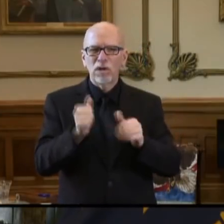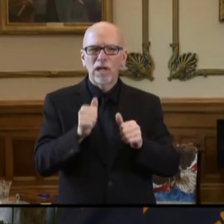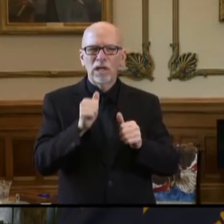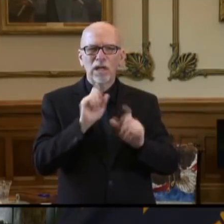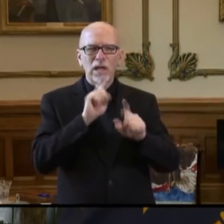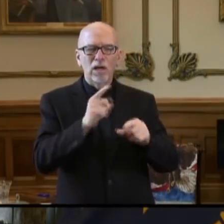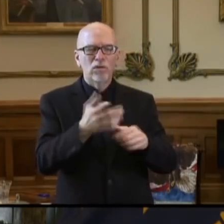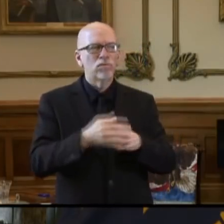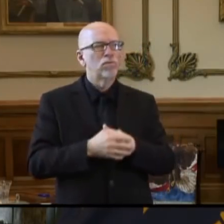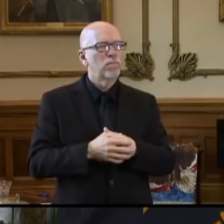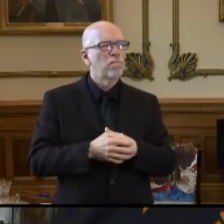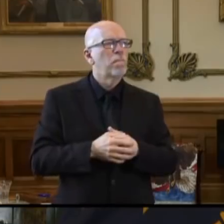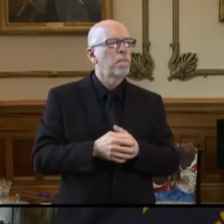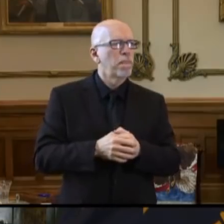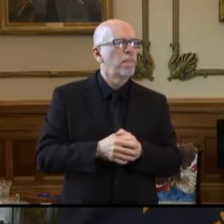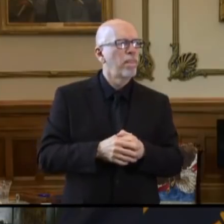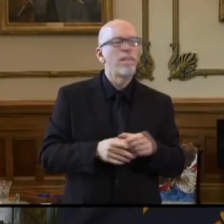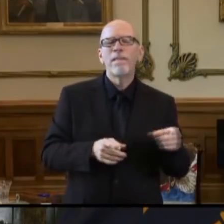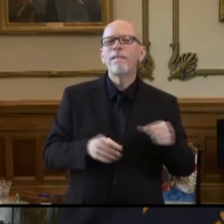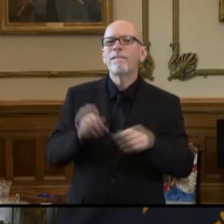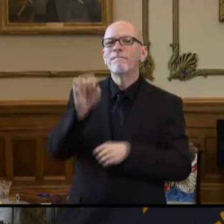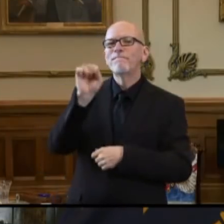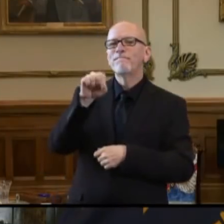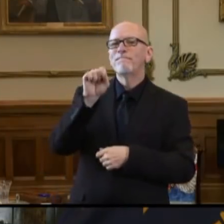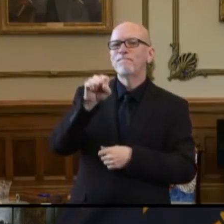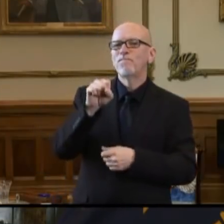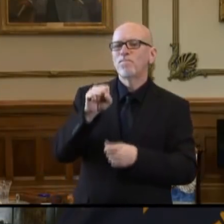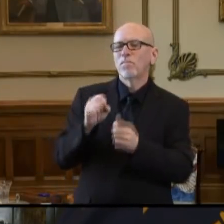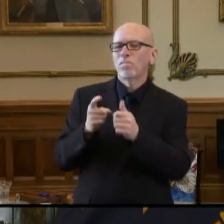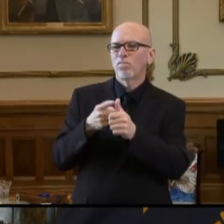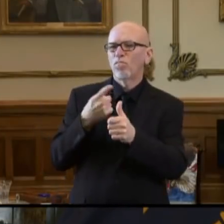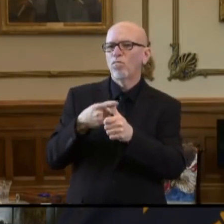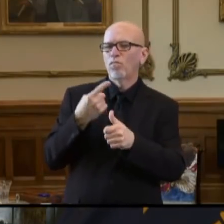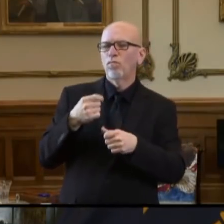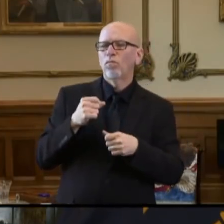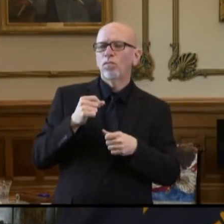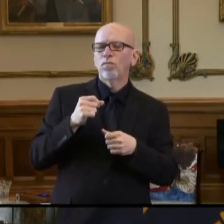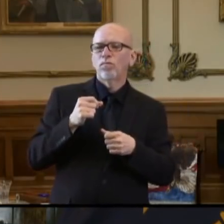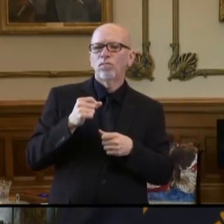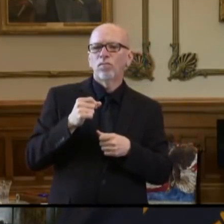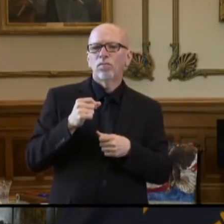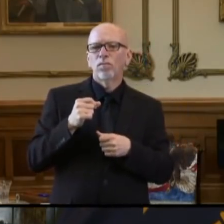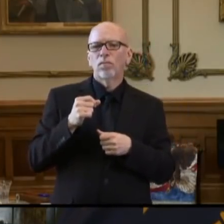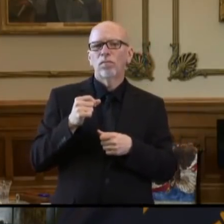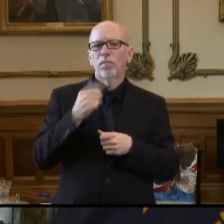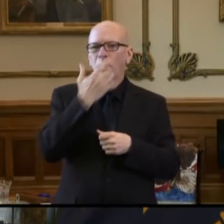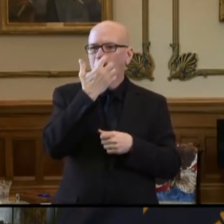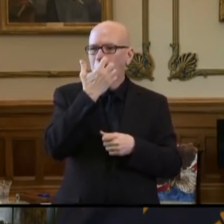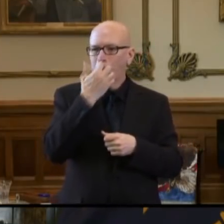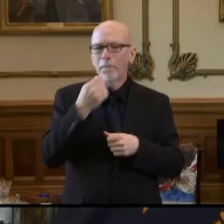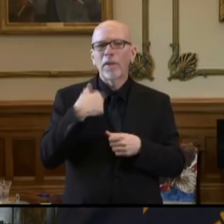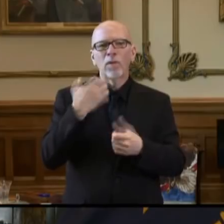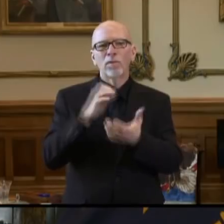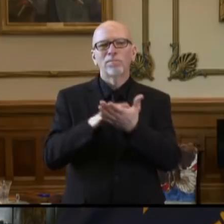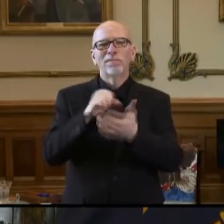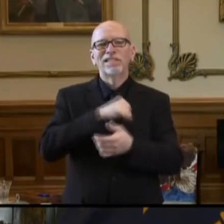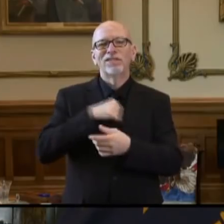WONDERING WHAT THE 30 700 NUMBER COMES FROM AND IF THERE WAS ANY KIND OF CLARITY TO BRING TO THAT NUMBER. SURE. AND